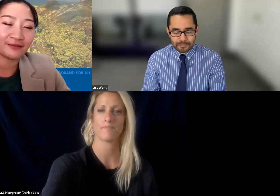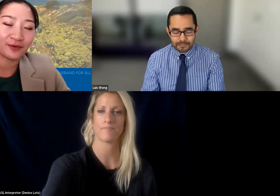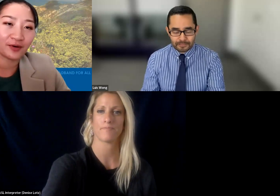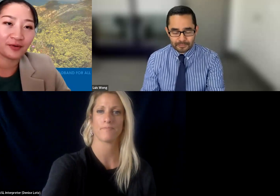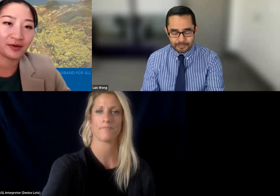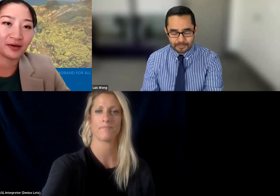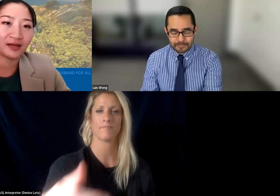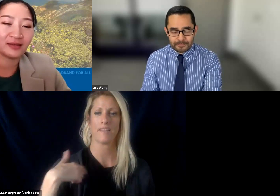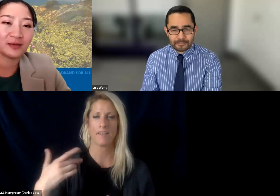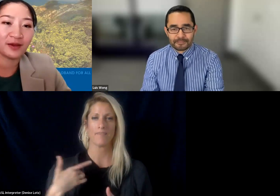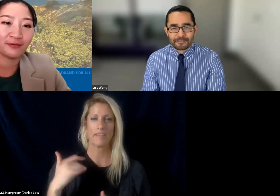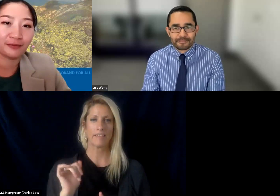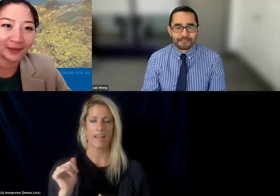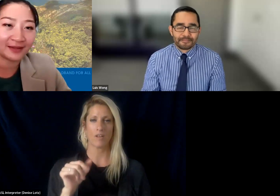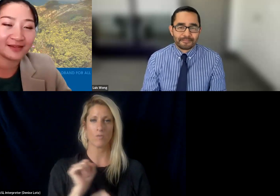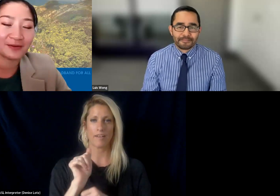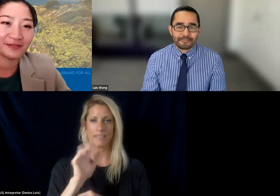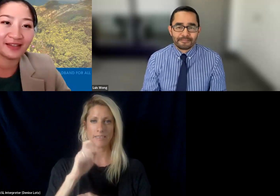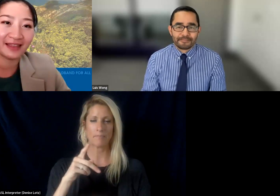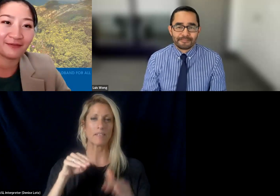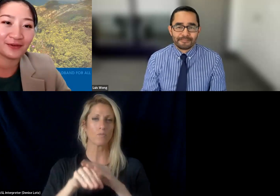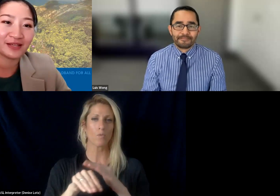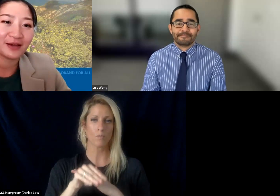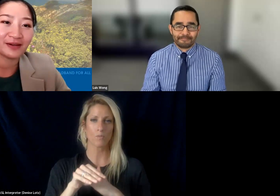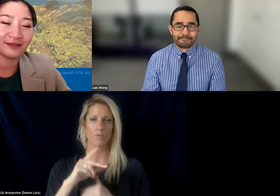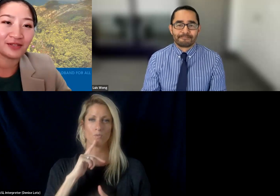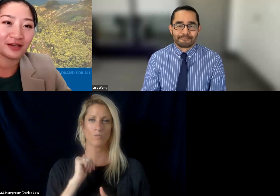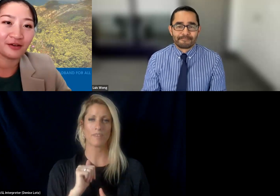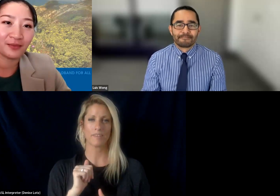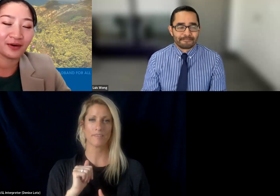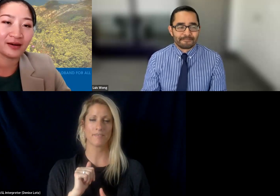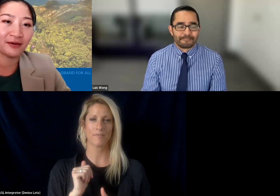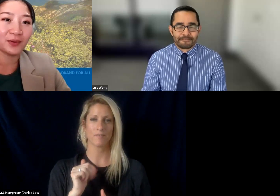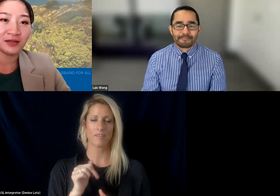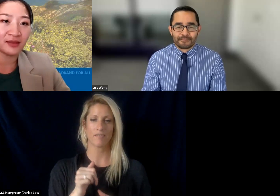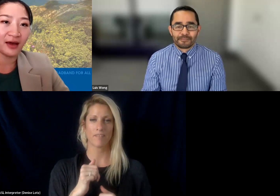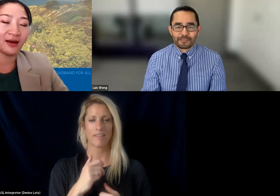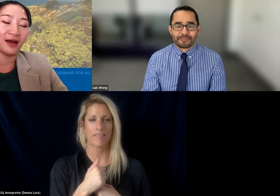highlighted for great work and a CP enrollment so definitely. I'd love to hear more how you